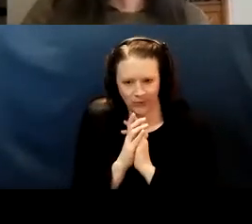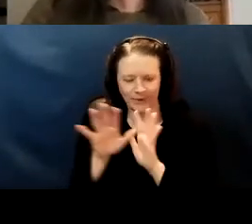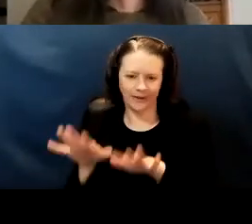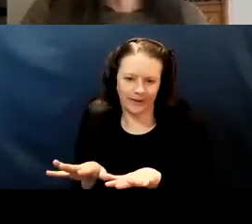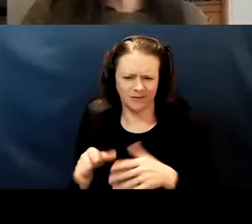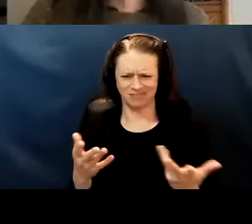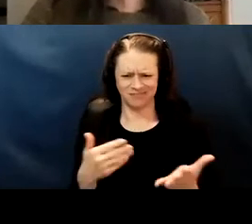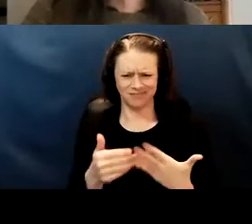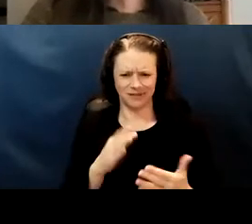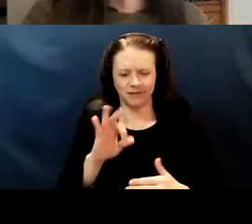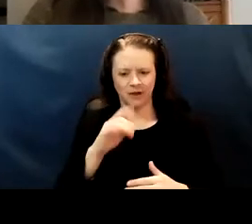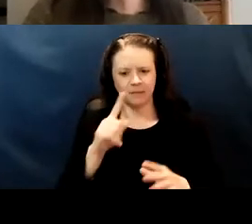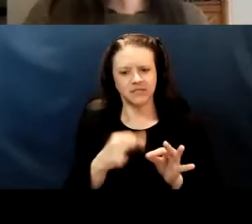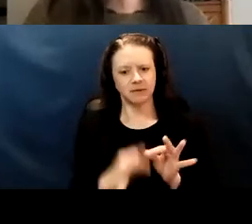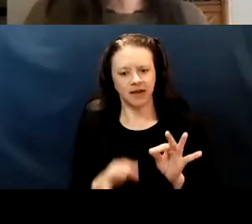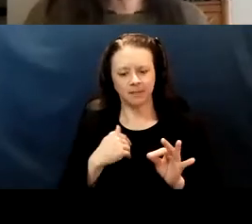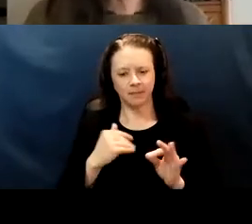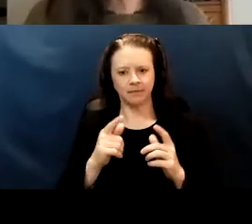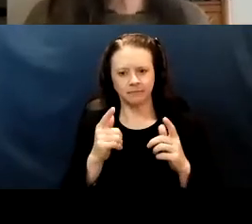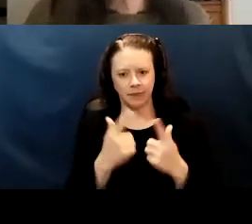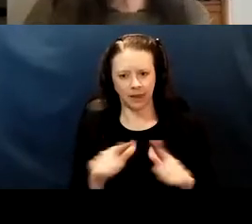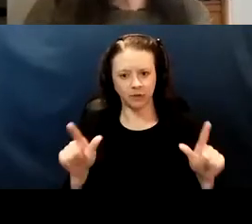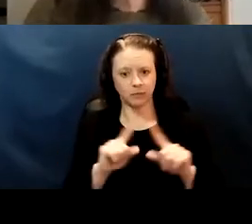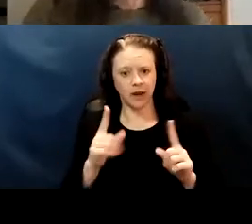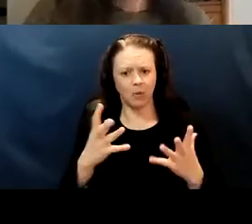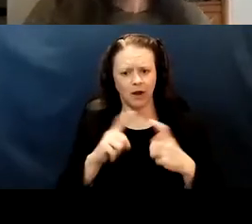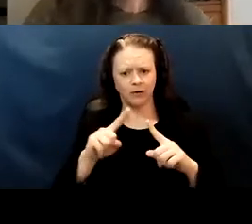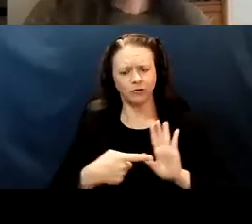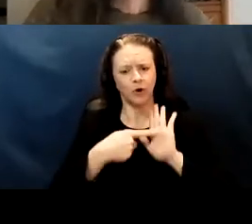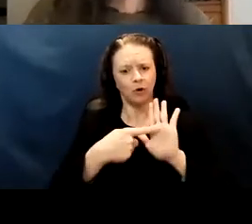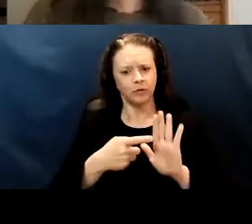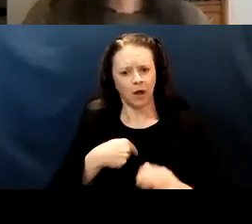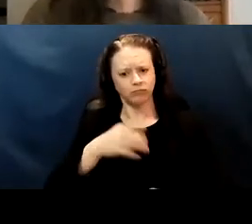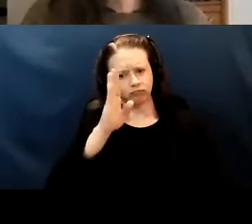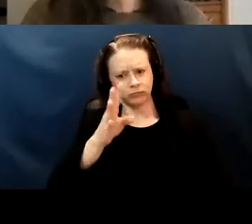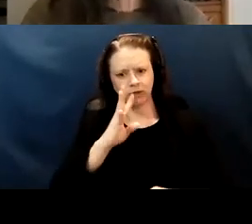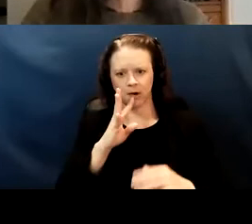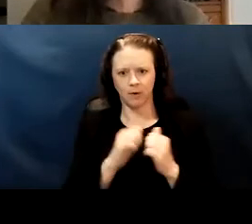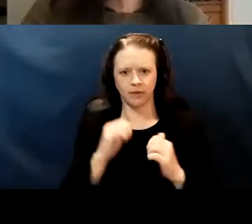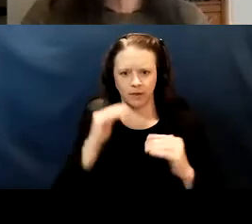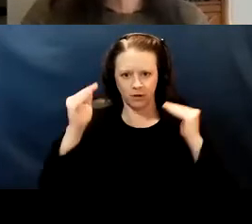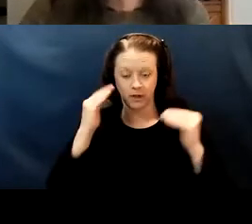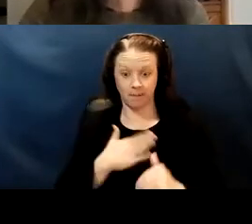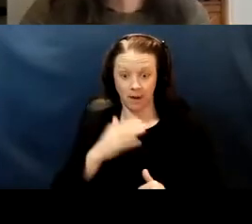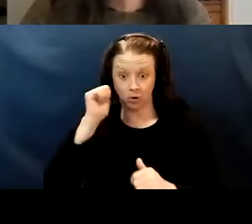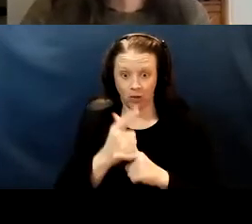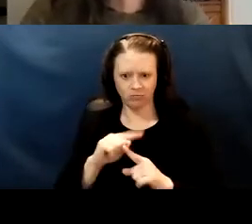language, that it's still coming across as that I'm talking to adults. My brother would be extremely offended to be treated like